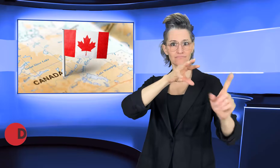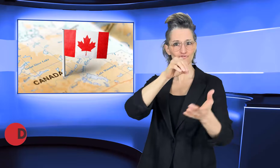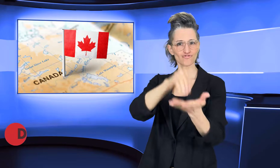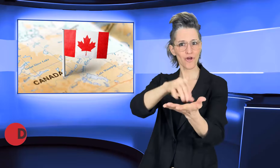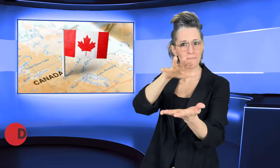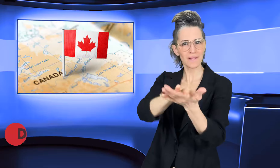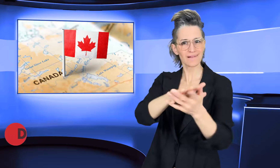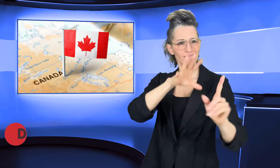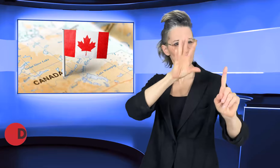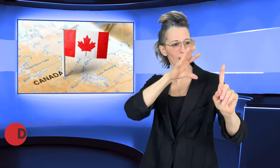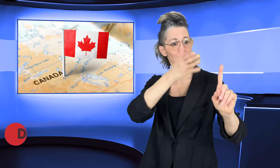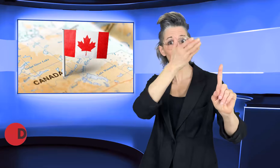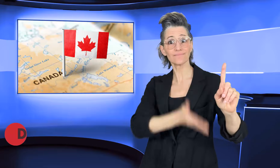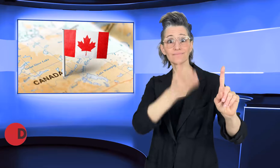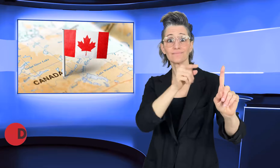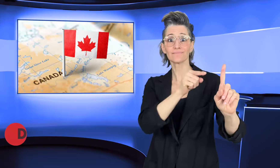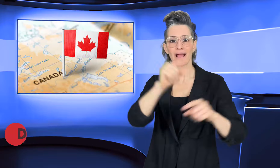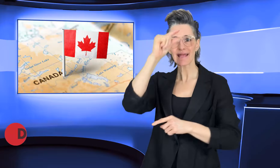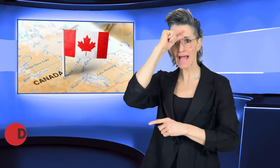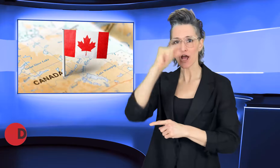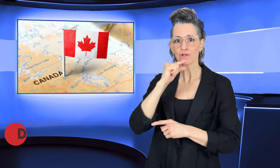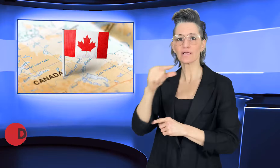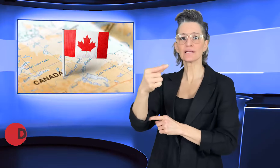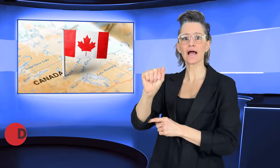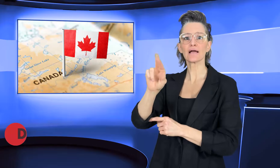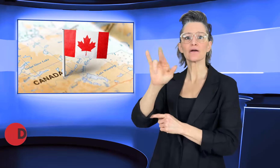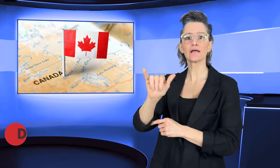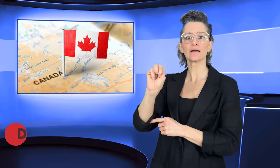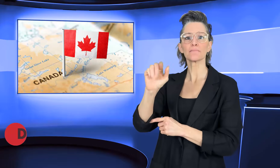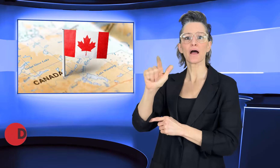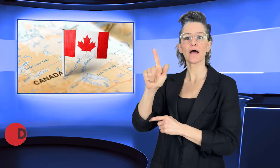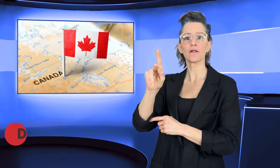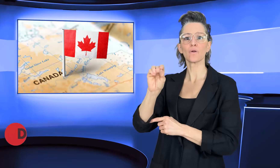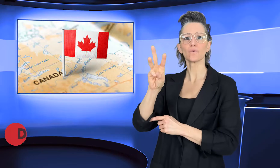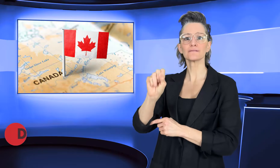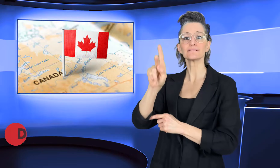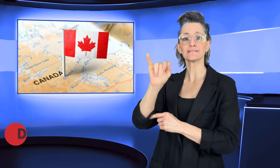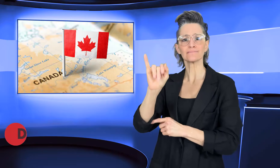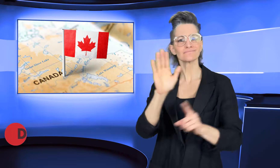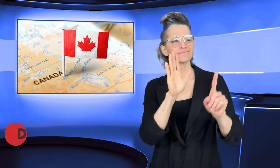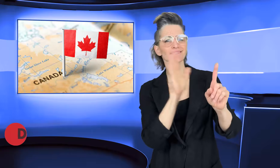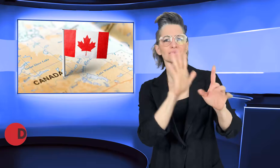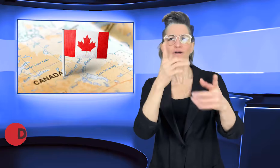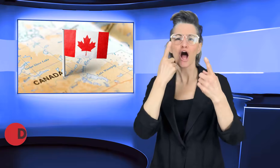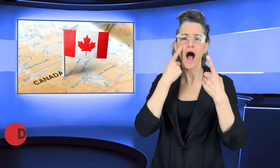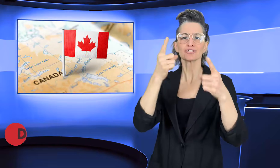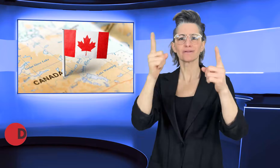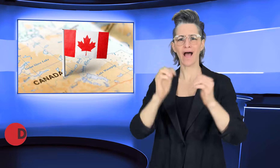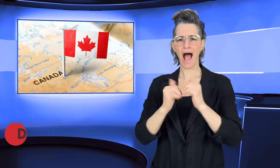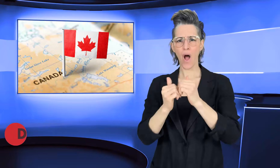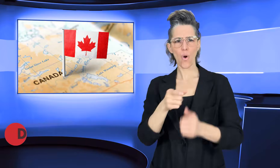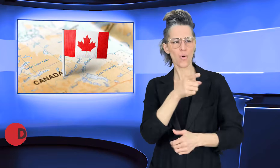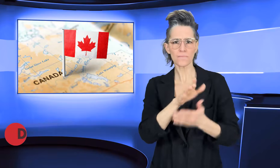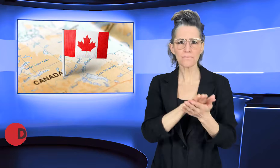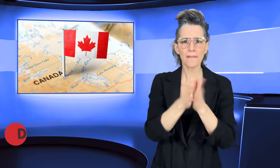a documentary film on the achievements of Gary Malkowski and how he became